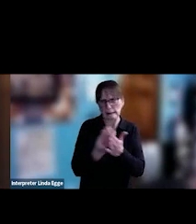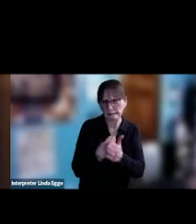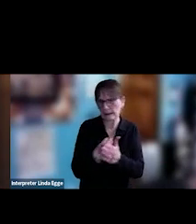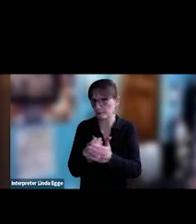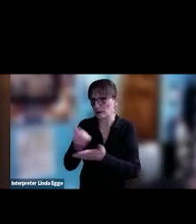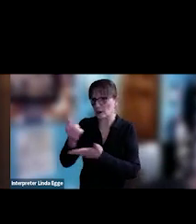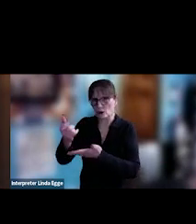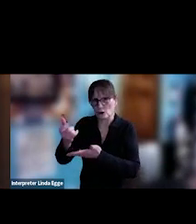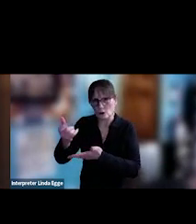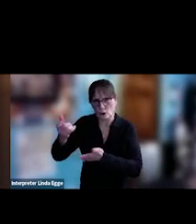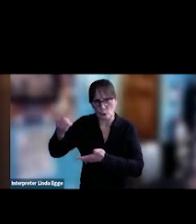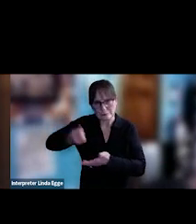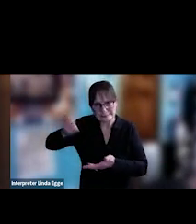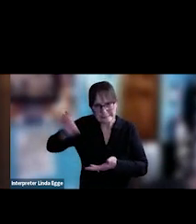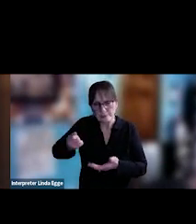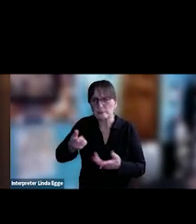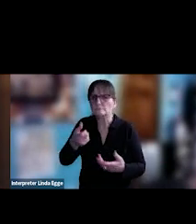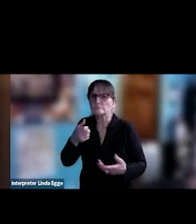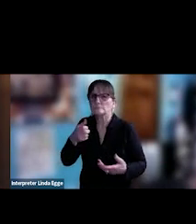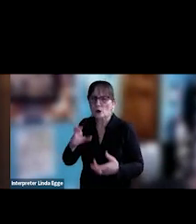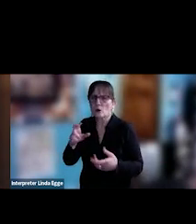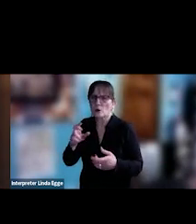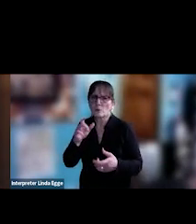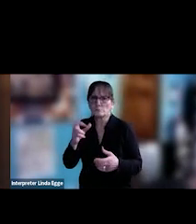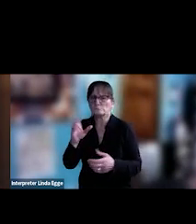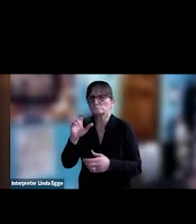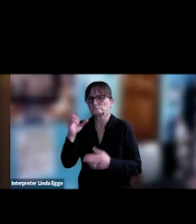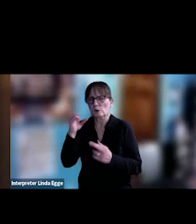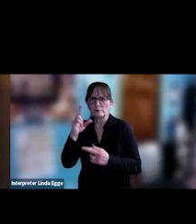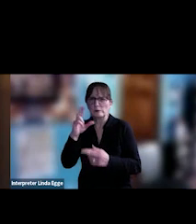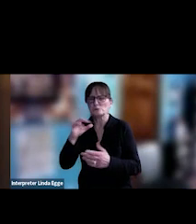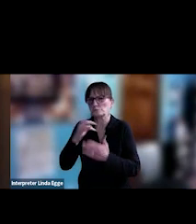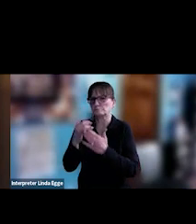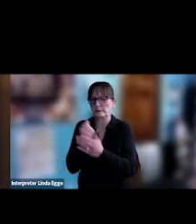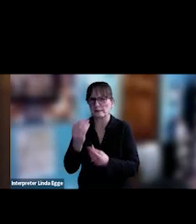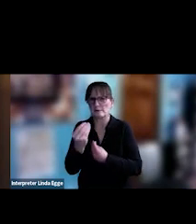So, hopefully, I'll be giving you some information, so you understand those choices better.